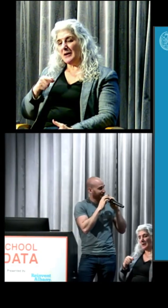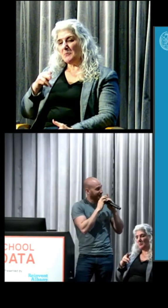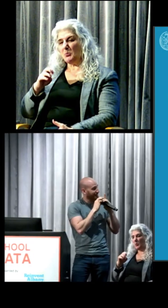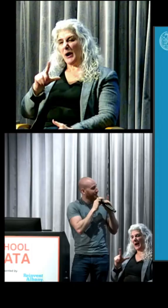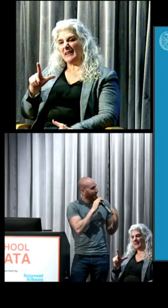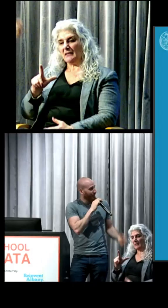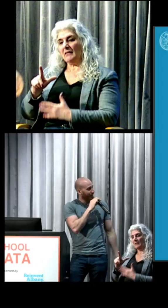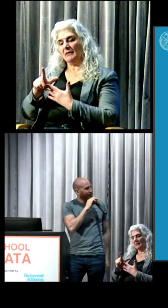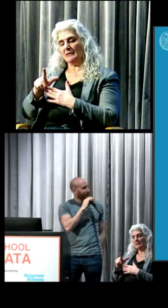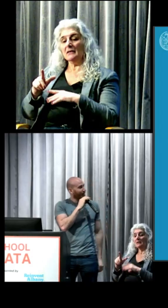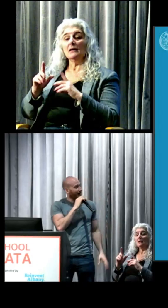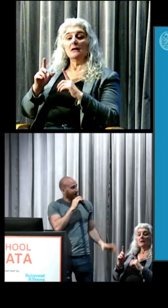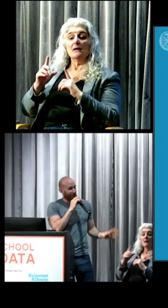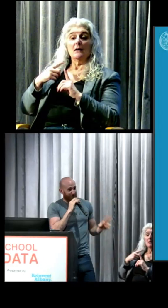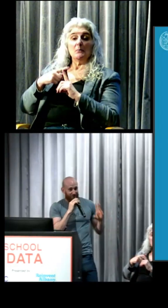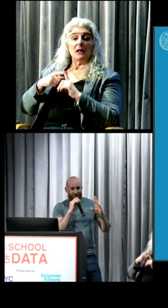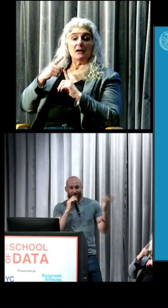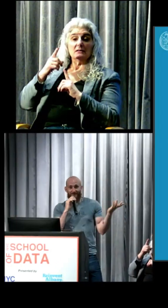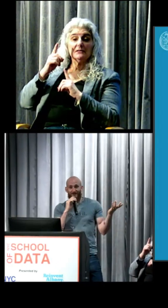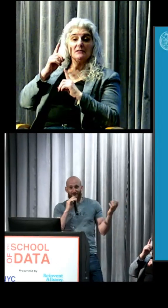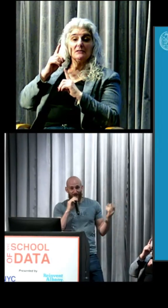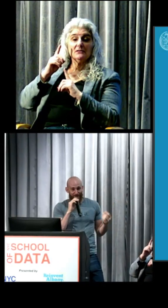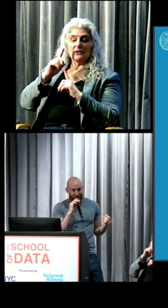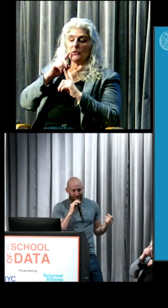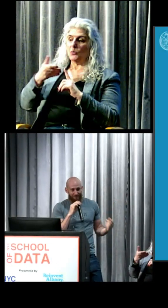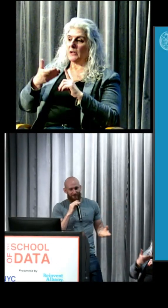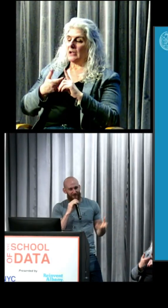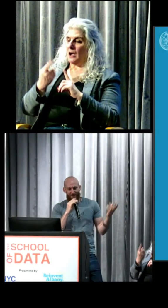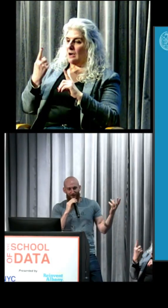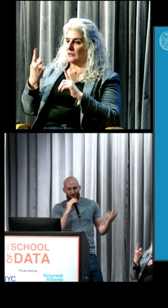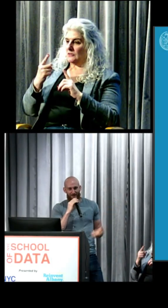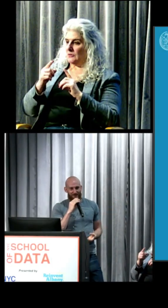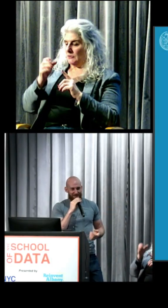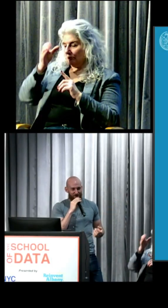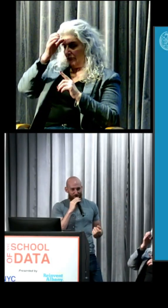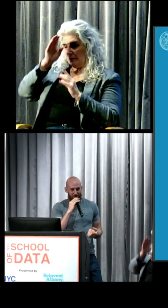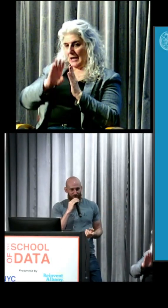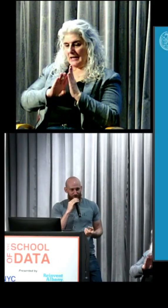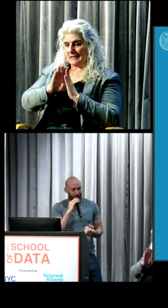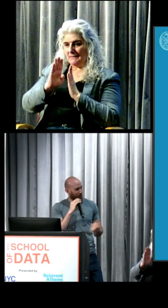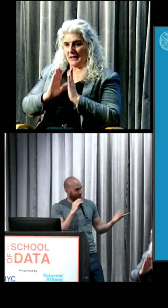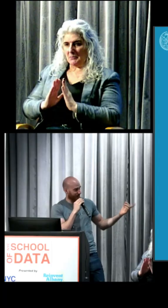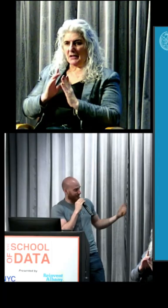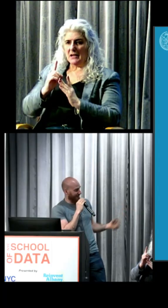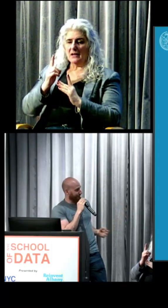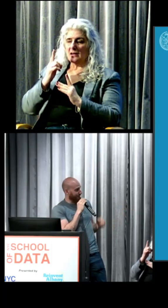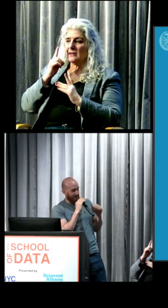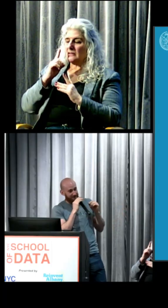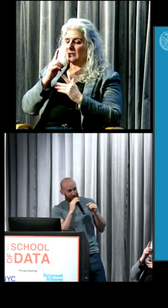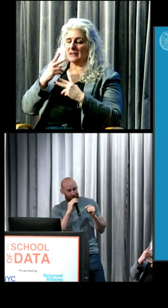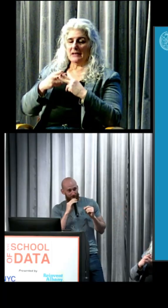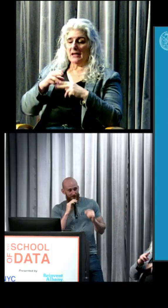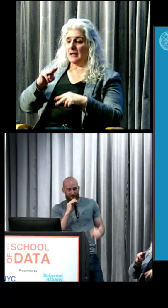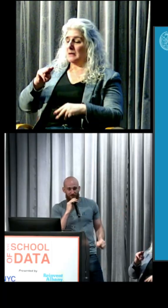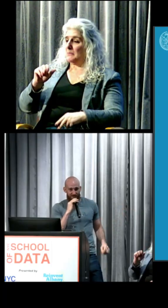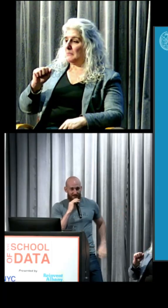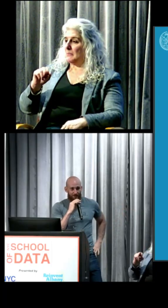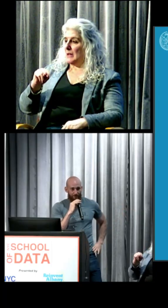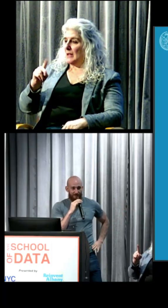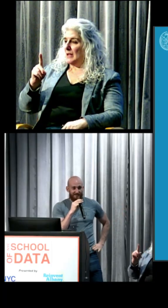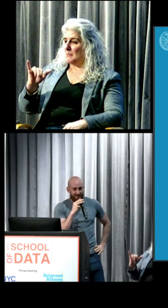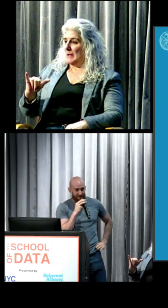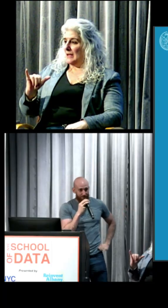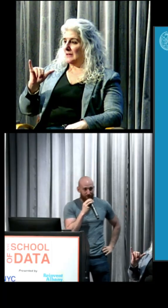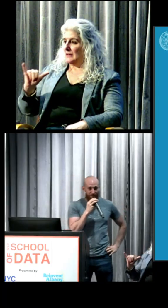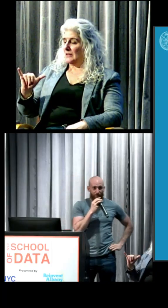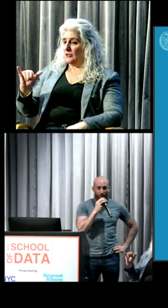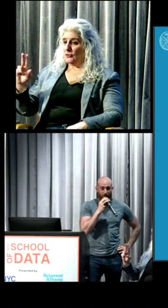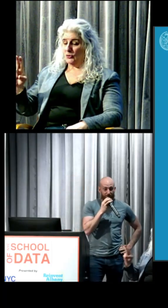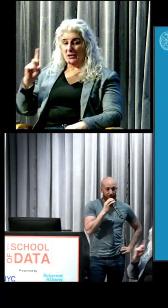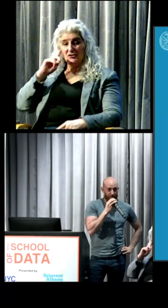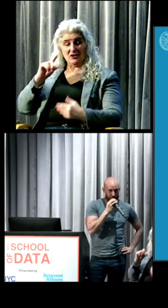But there's this core challenge in this experience that we were trying to create that is, how do you